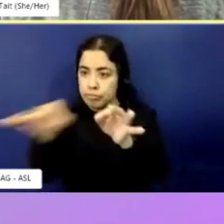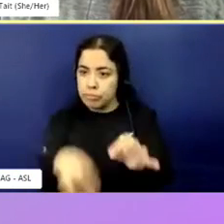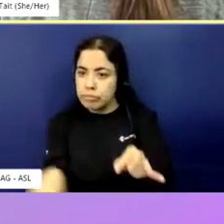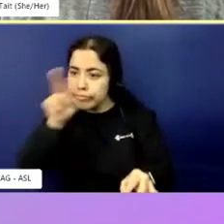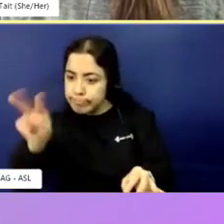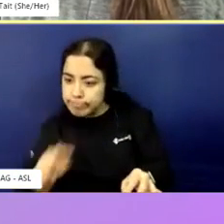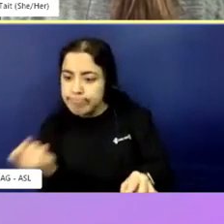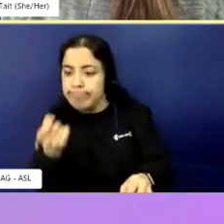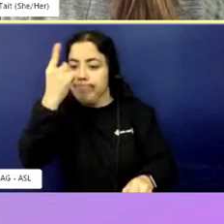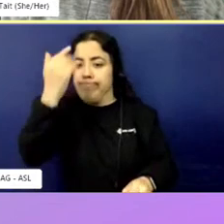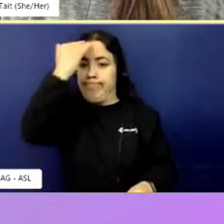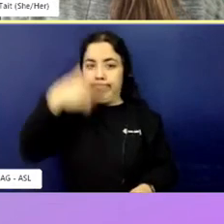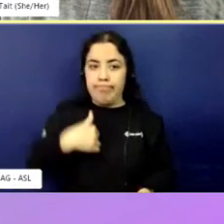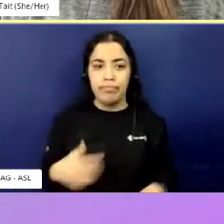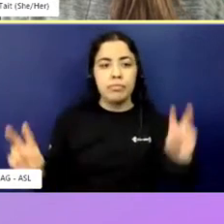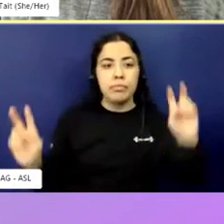language in the design and design principles implemented